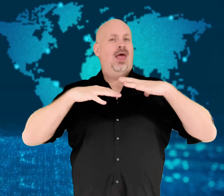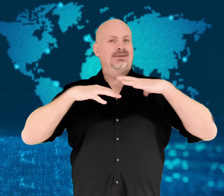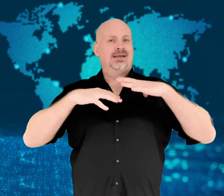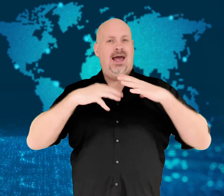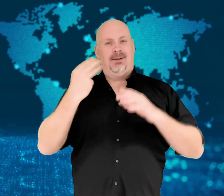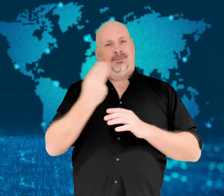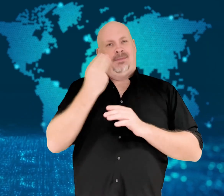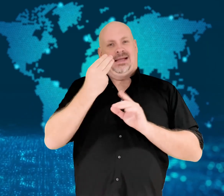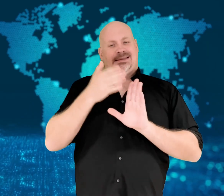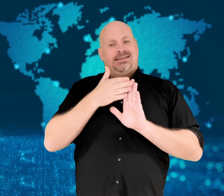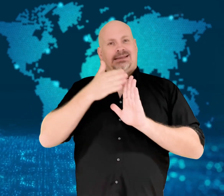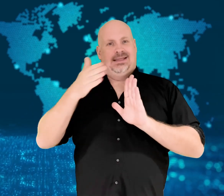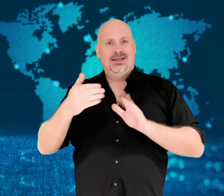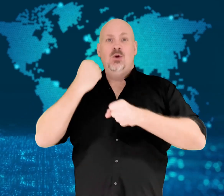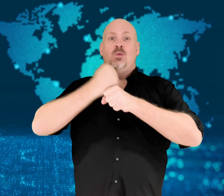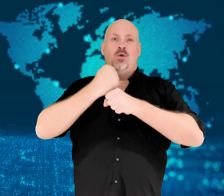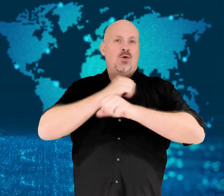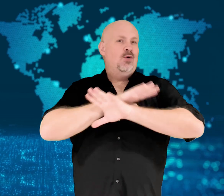for the public.